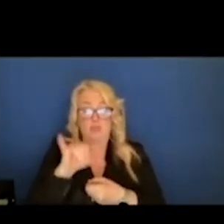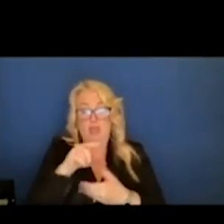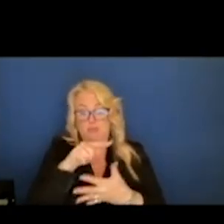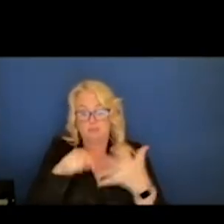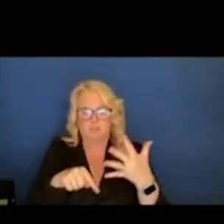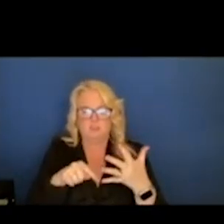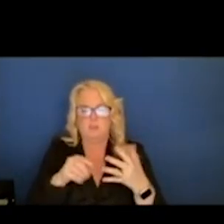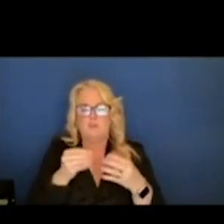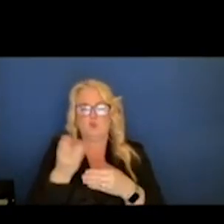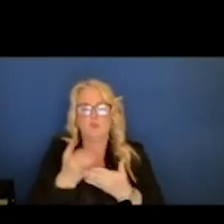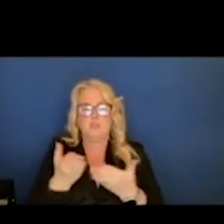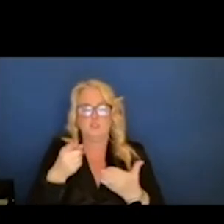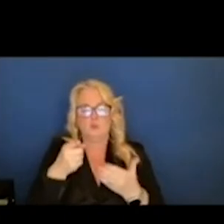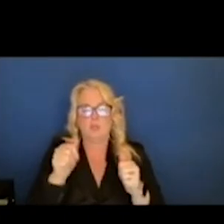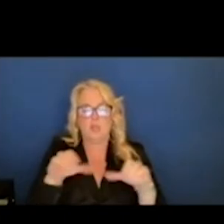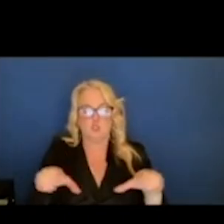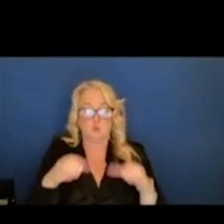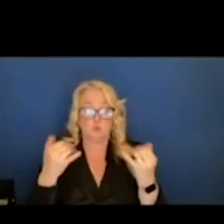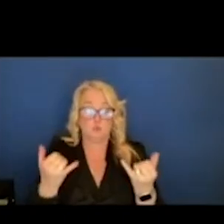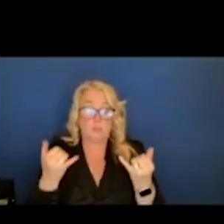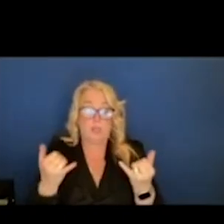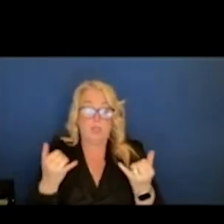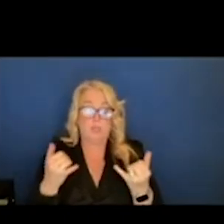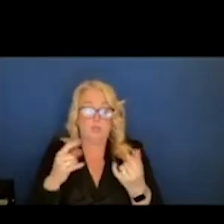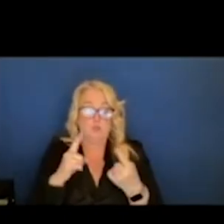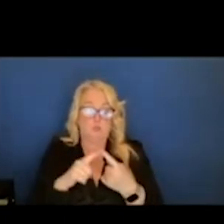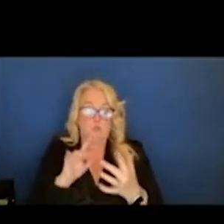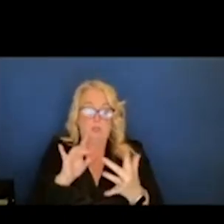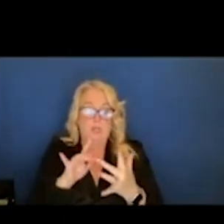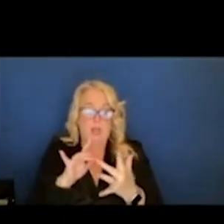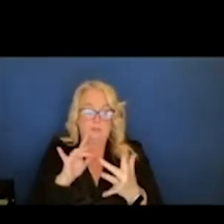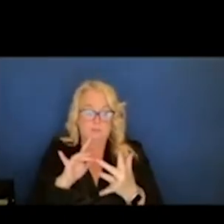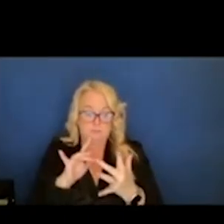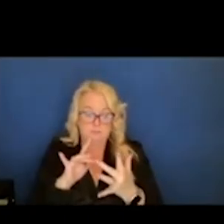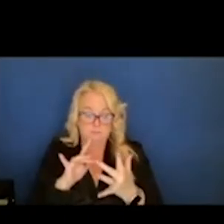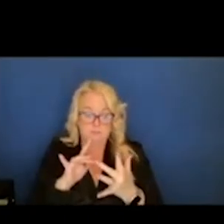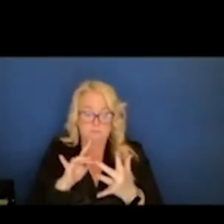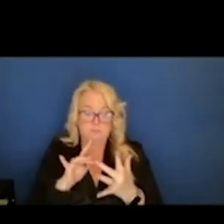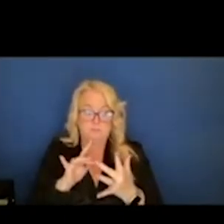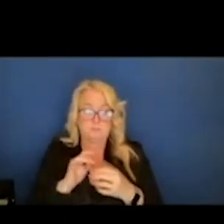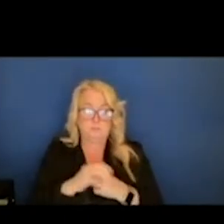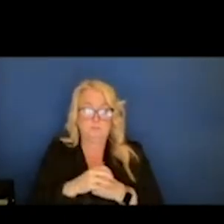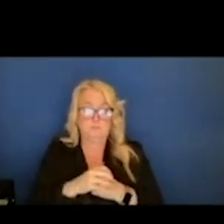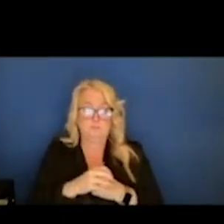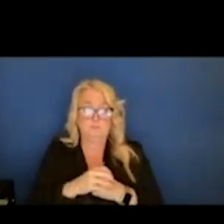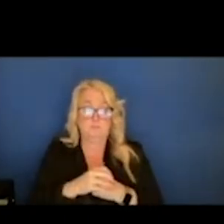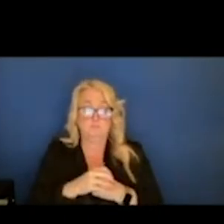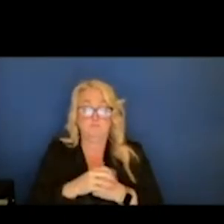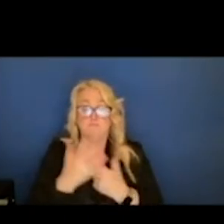Here are a few simple actions you can take today to stay connected and informed: